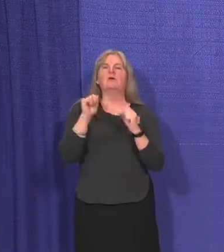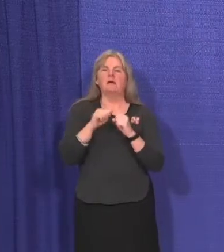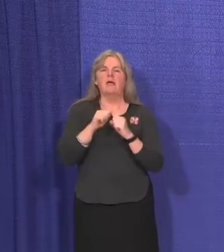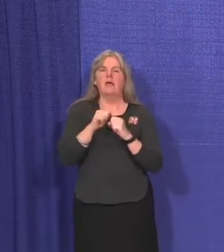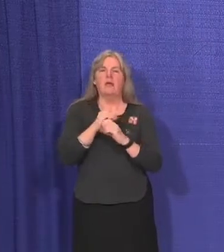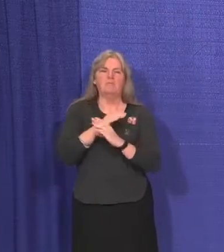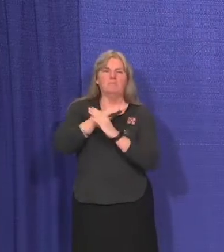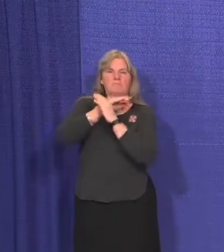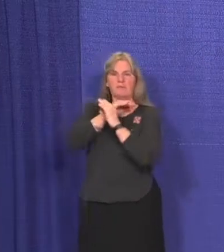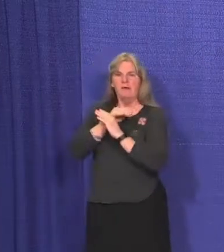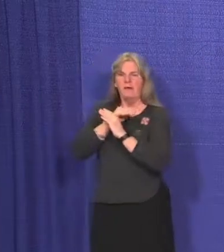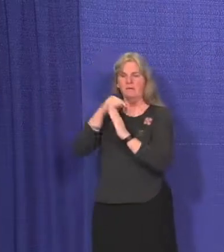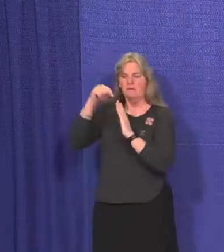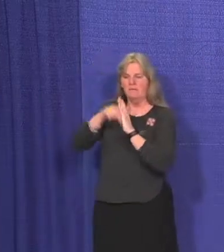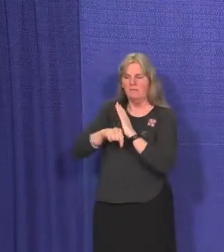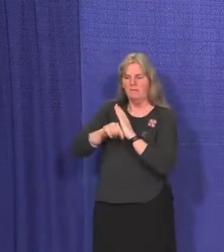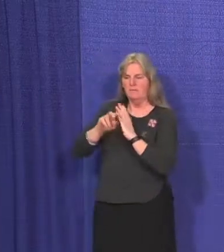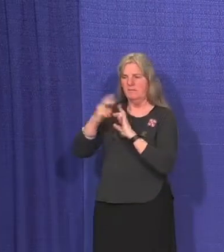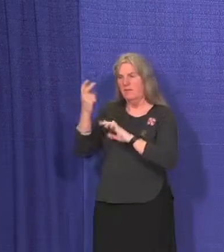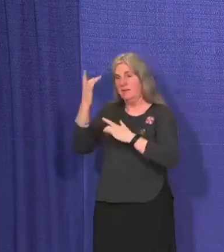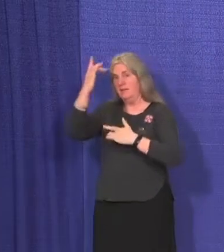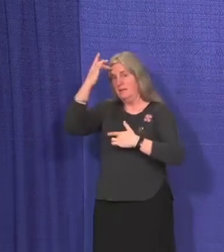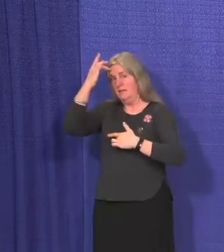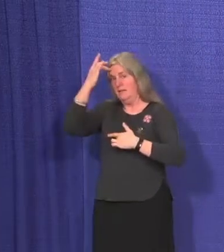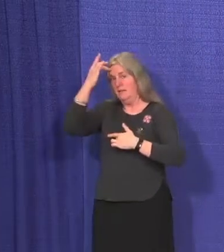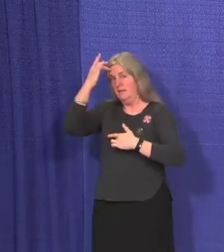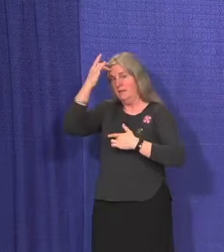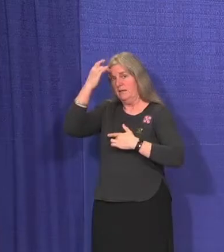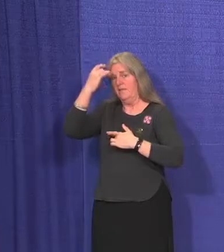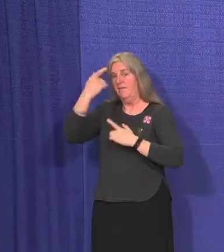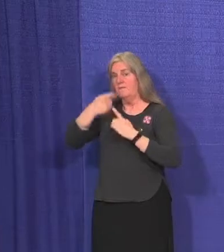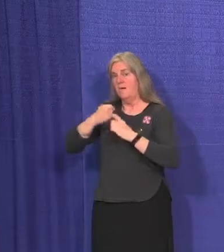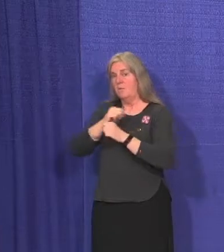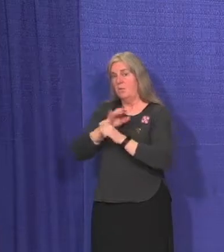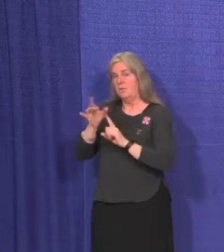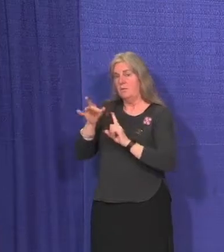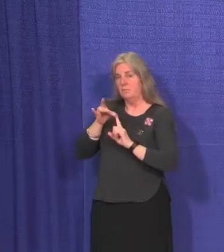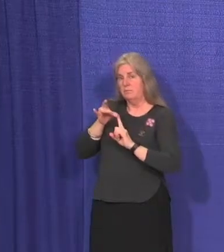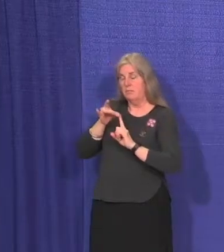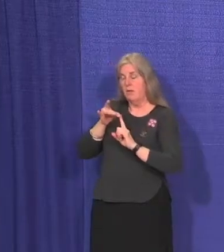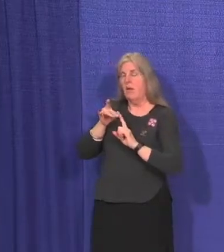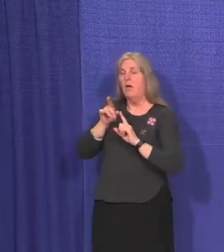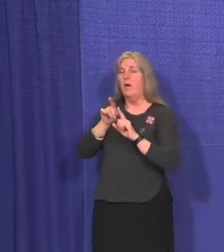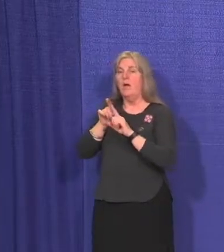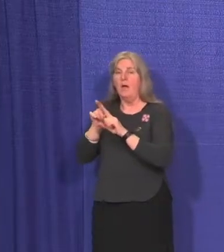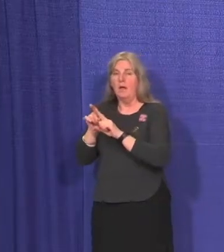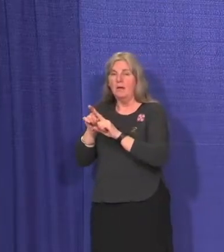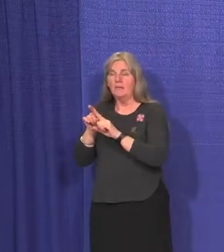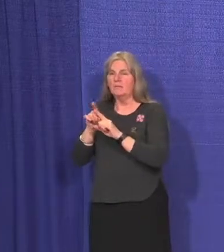studies in healthcare workers so there has been a number of the